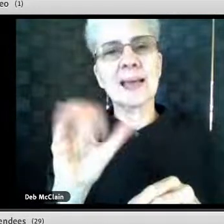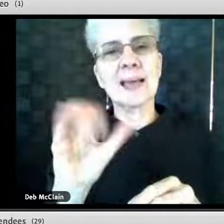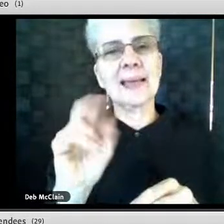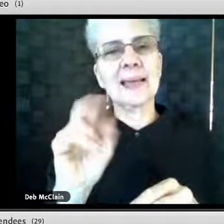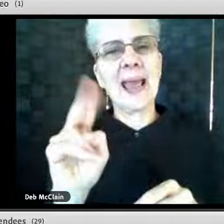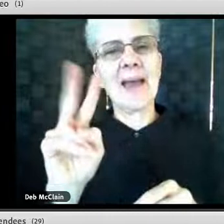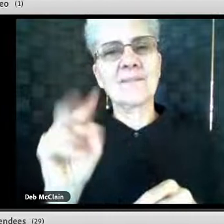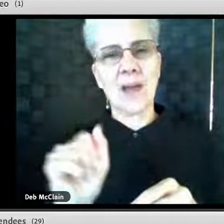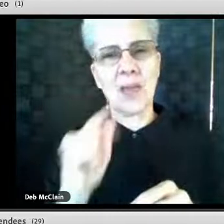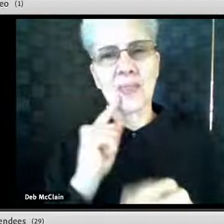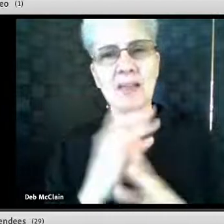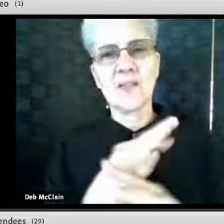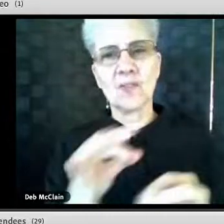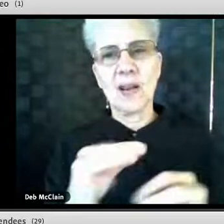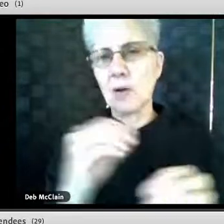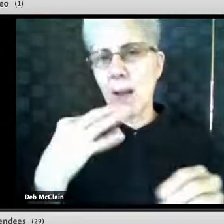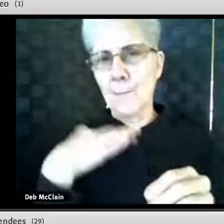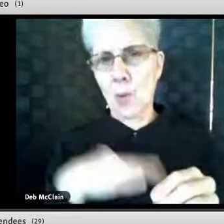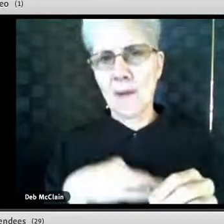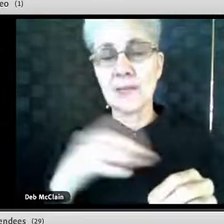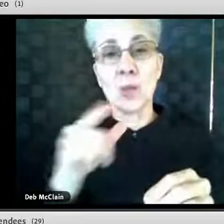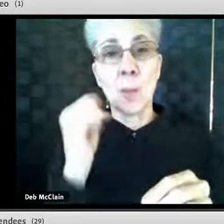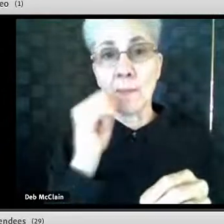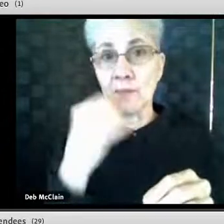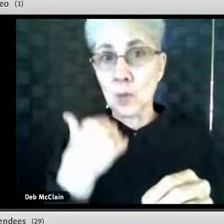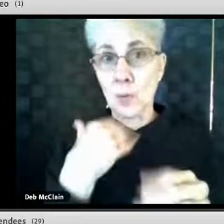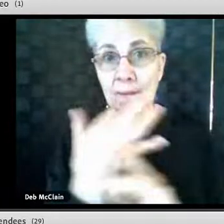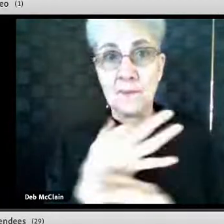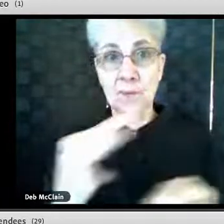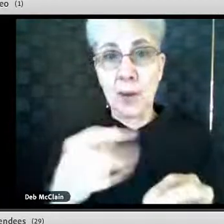Of course, Canva, it's free for nonprofits, so your library.